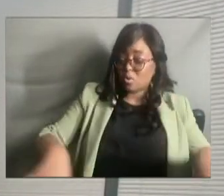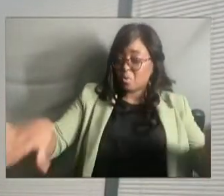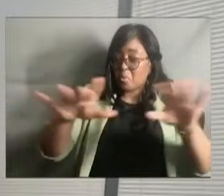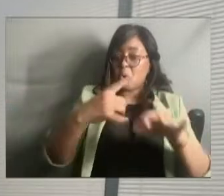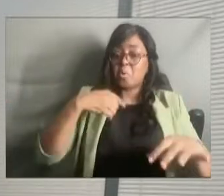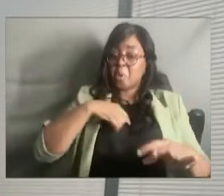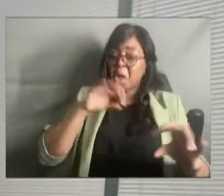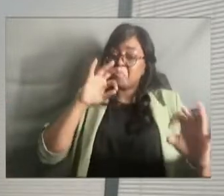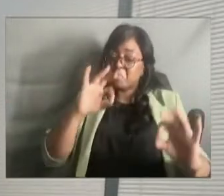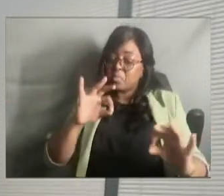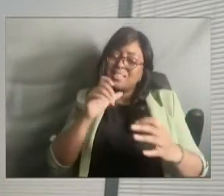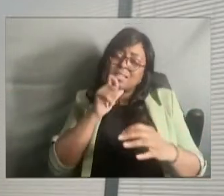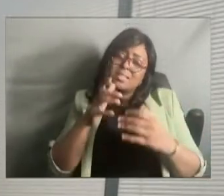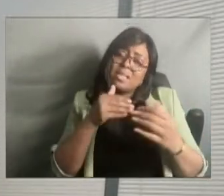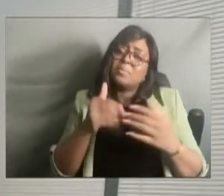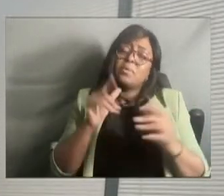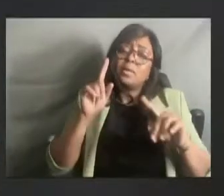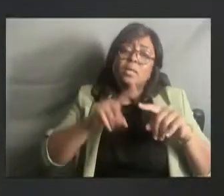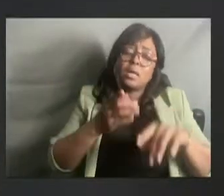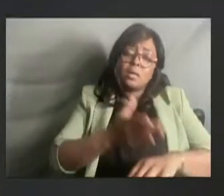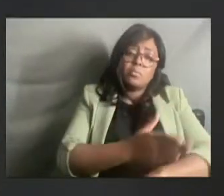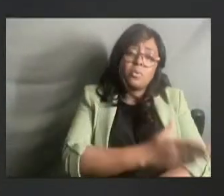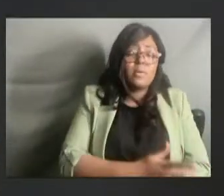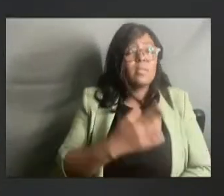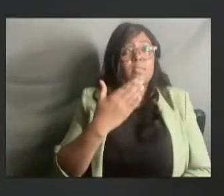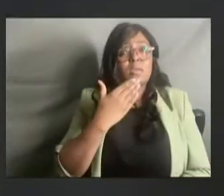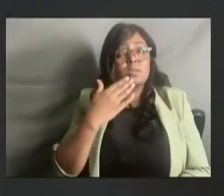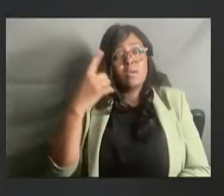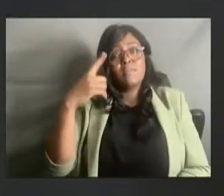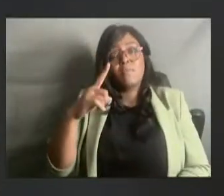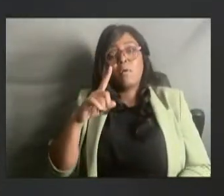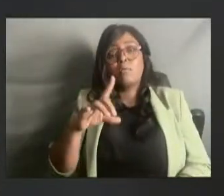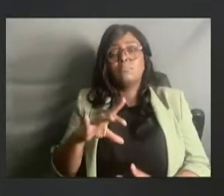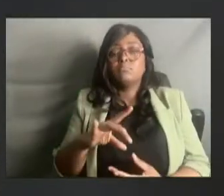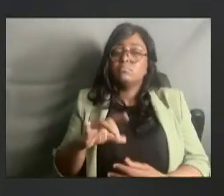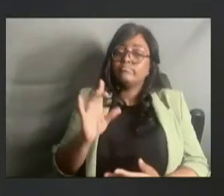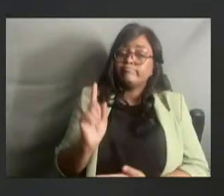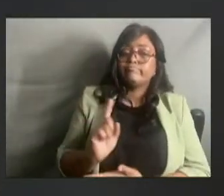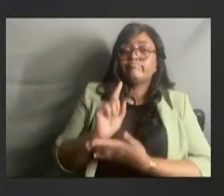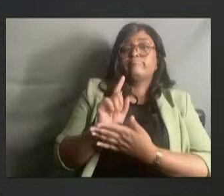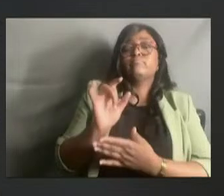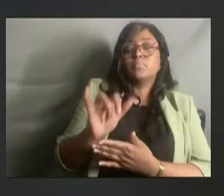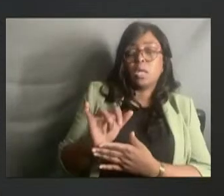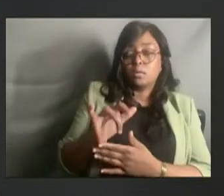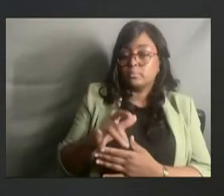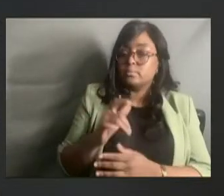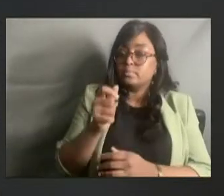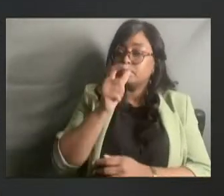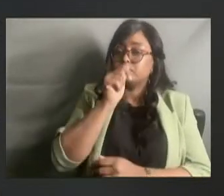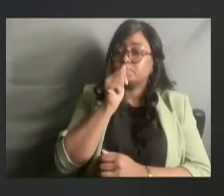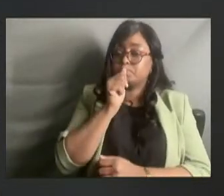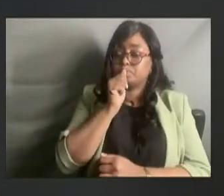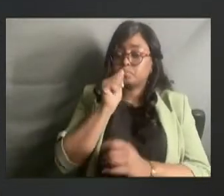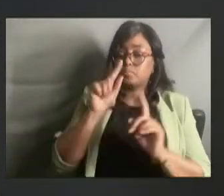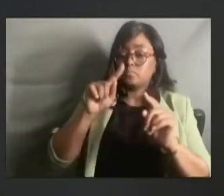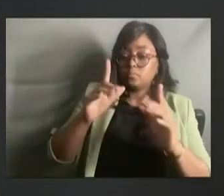country, we're sitting pretty in some regards, doesn't mean there's not room for improvement. Thank you for